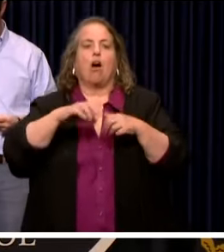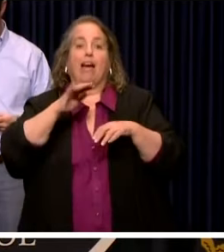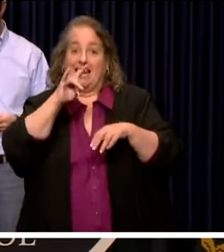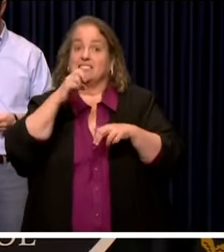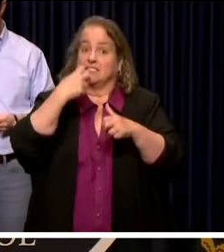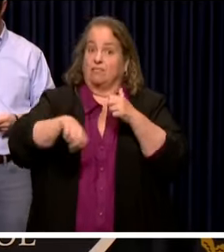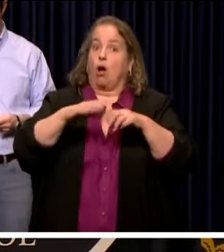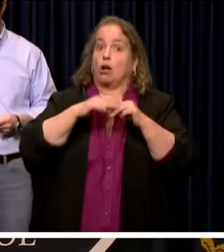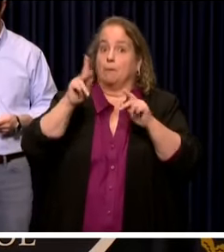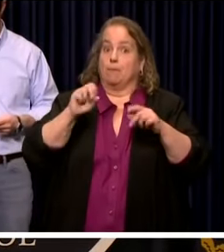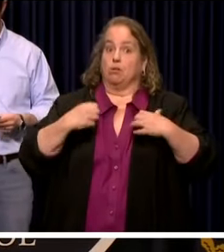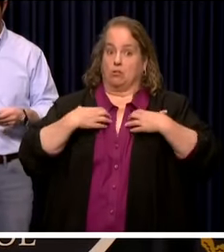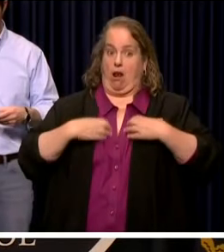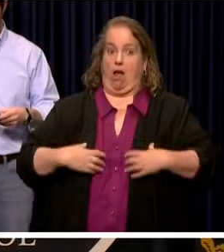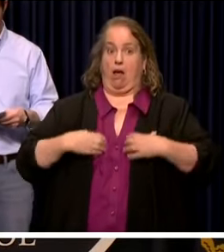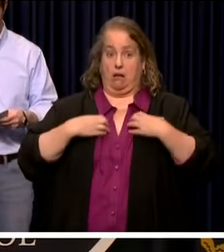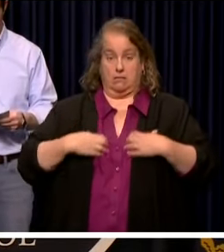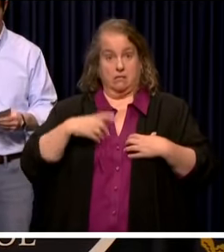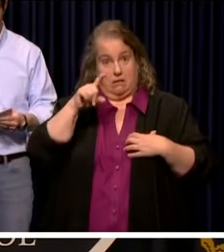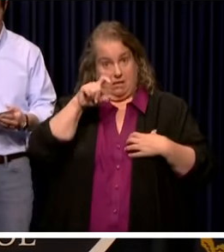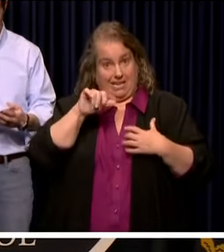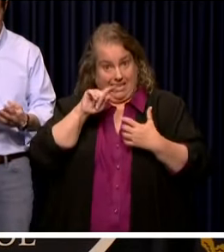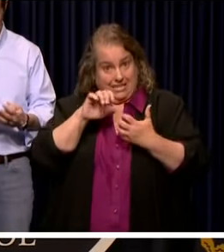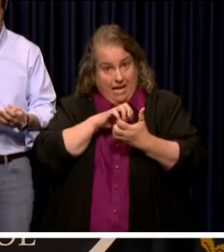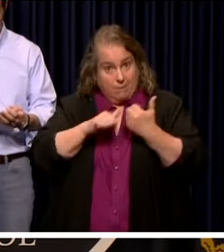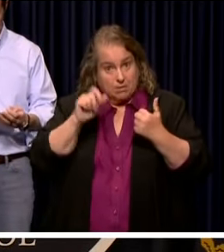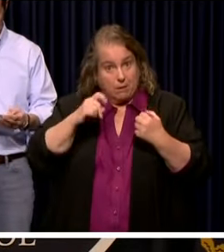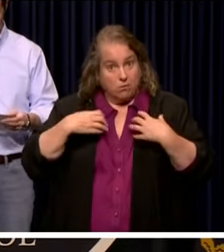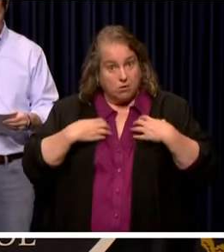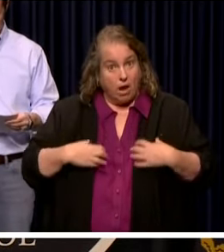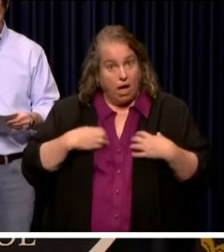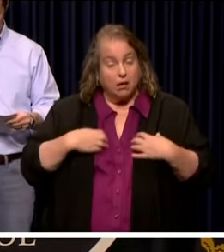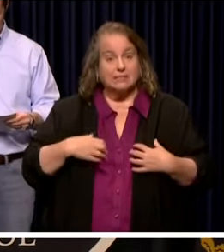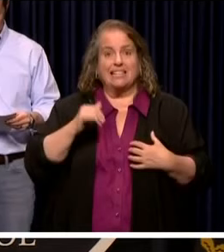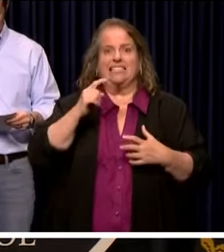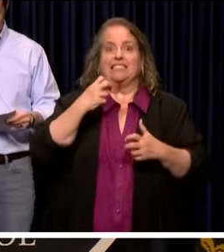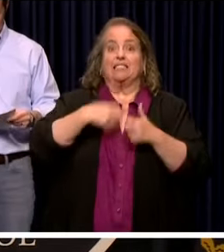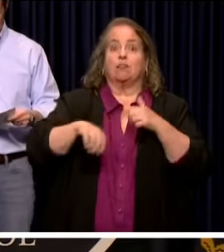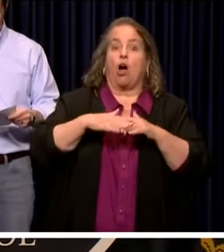JOE. [NON-AUDIBLE QUESTION]